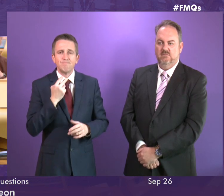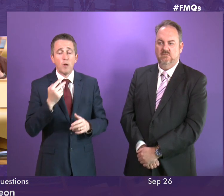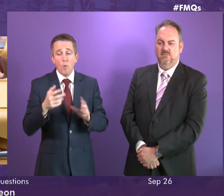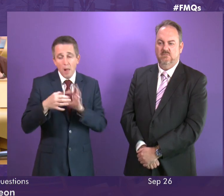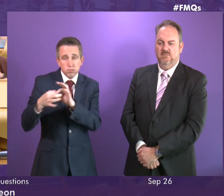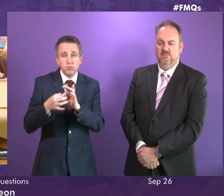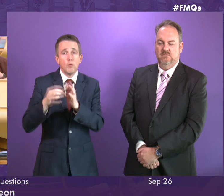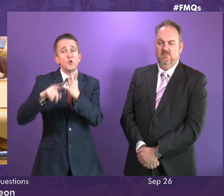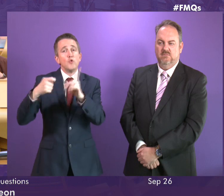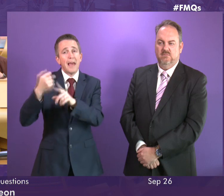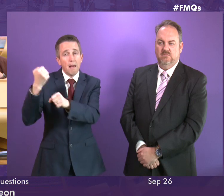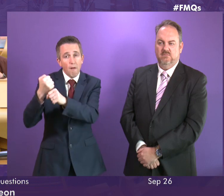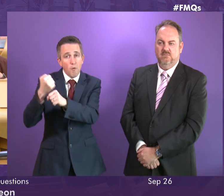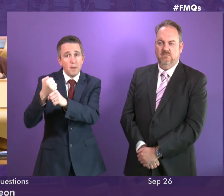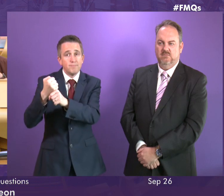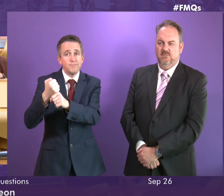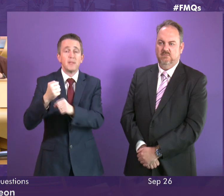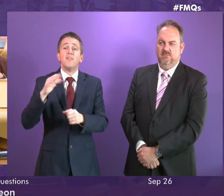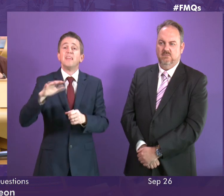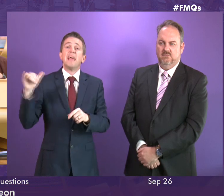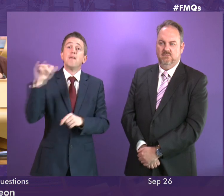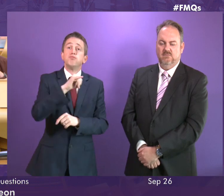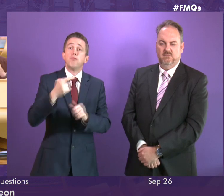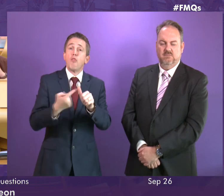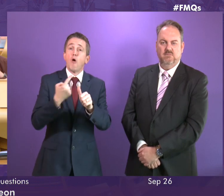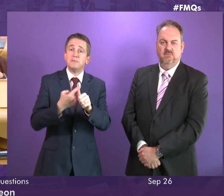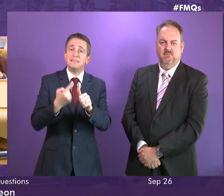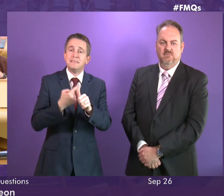with the United Kingdom Government and with the Civil Aviation Authority as the situation progresses.